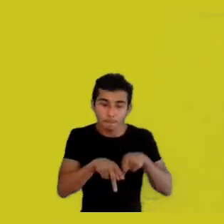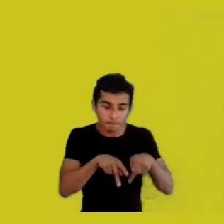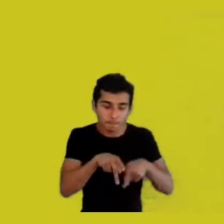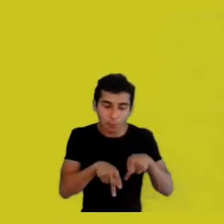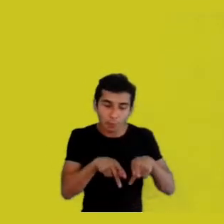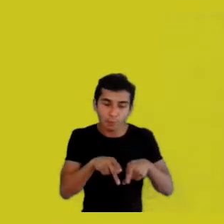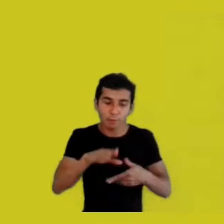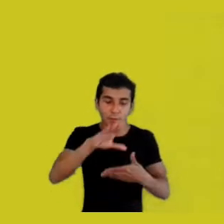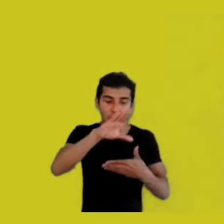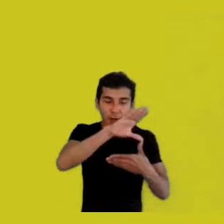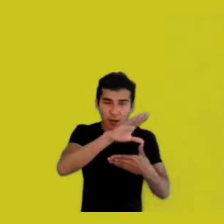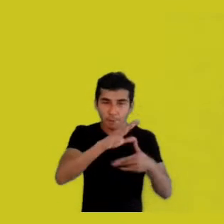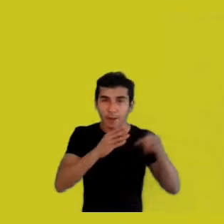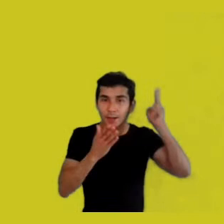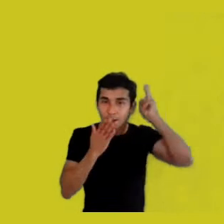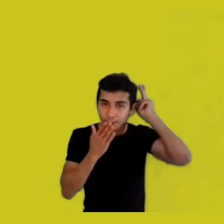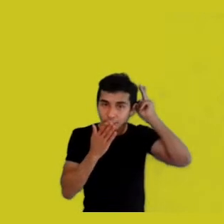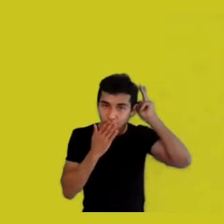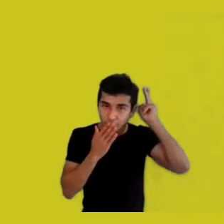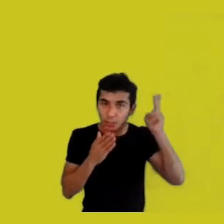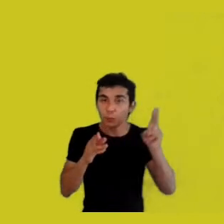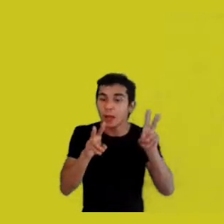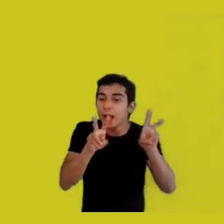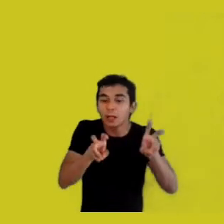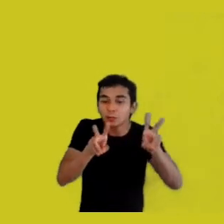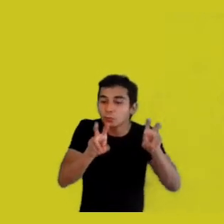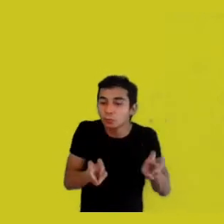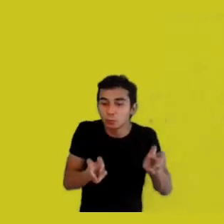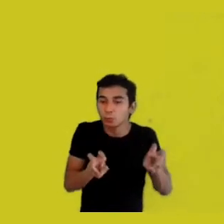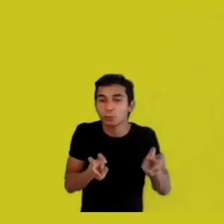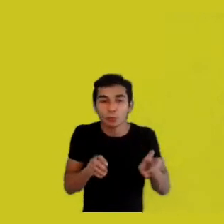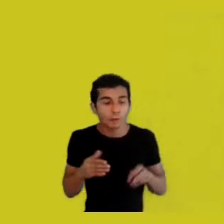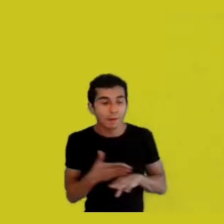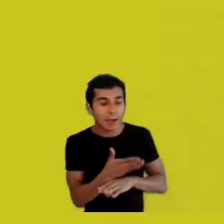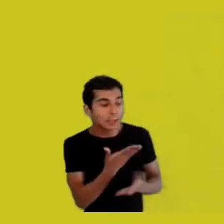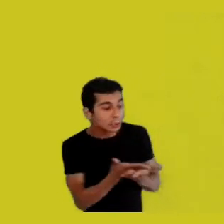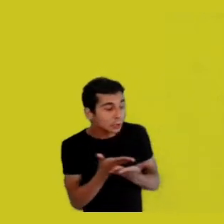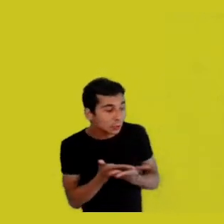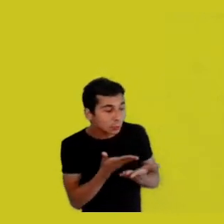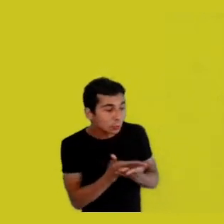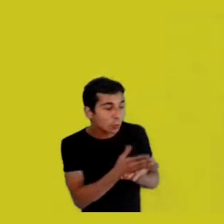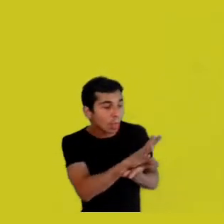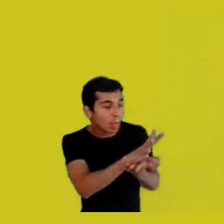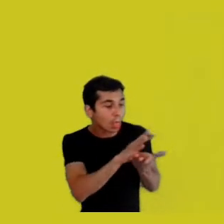We’re not approaching them do a work thematically.